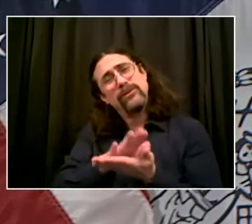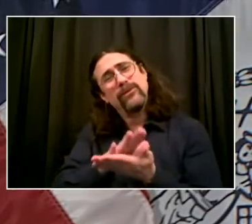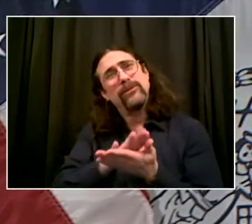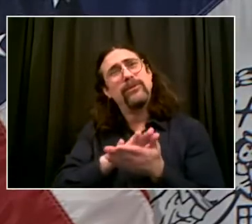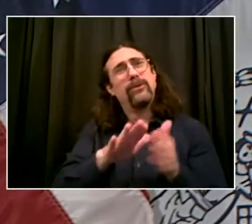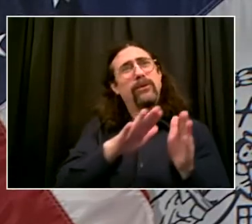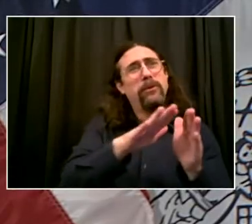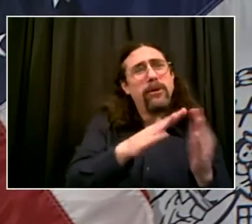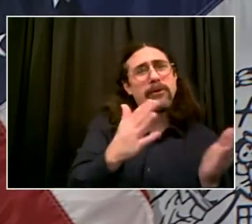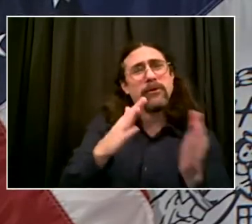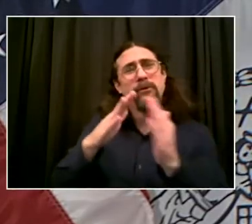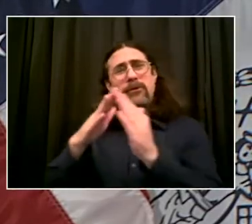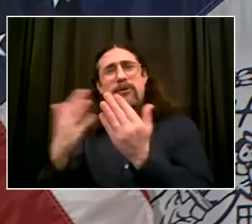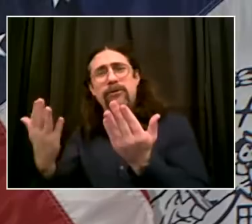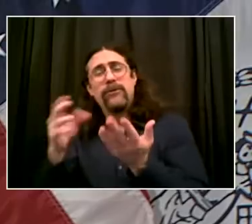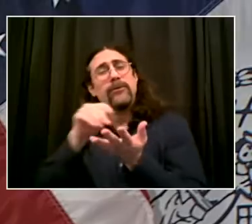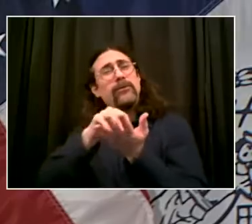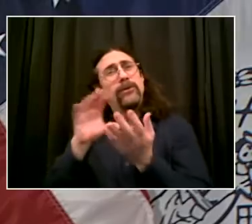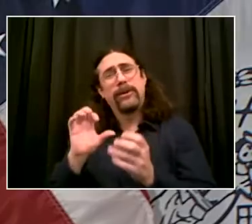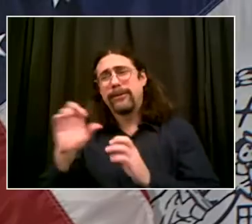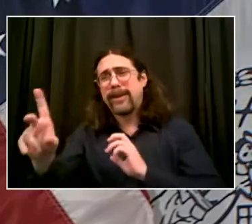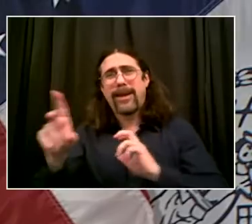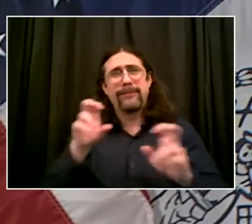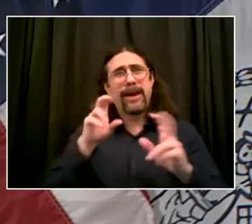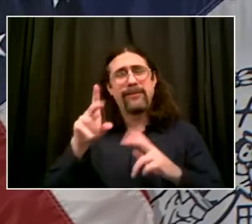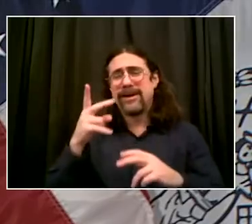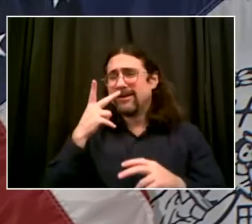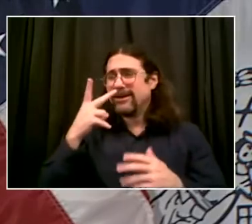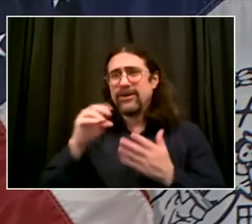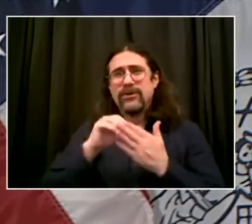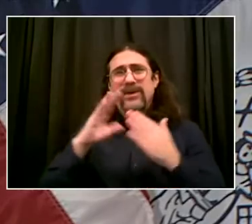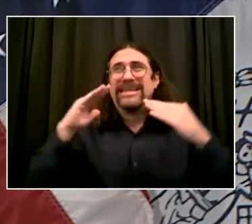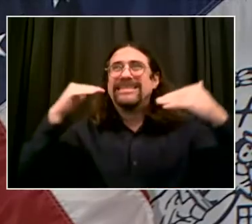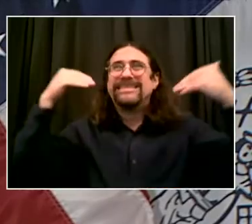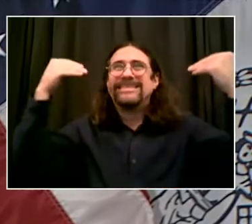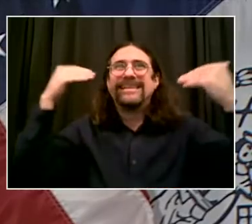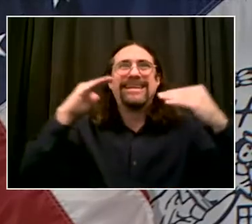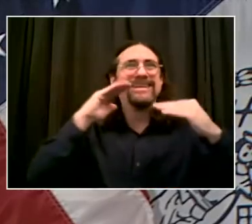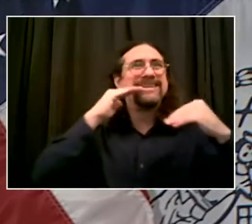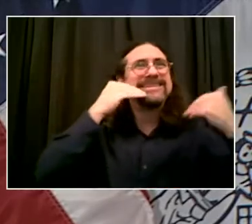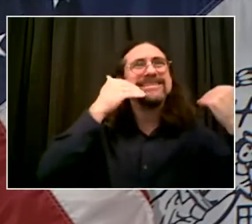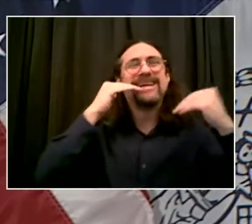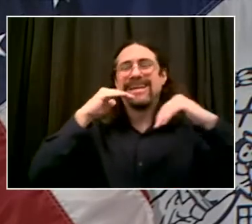FRIENDS, WITH THEIR TEACHERS. WE ARE SEEING THAT LIGHT, THE